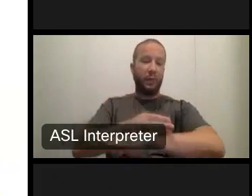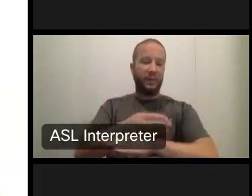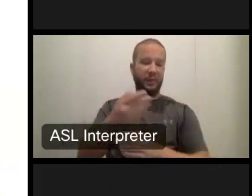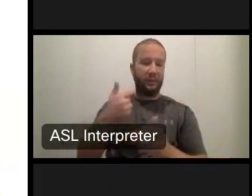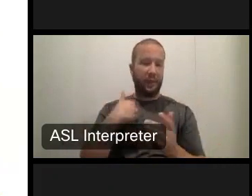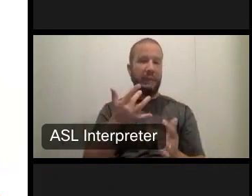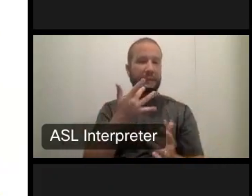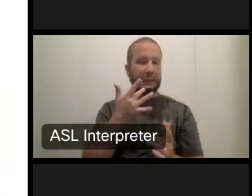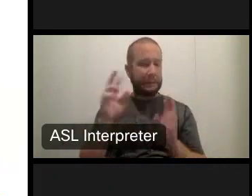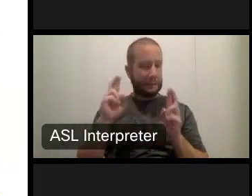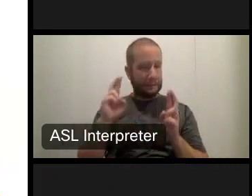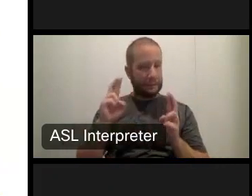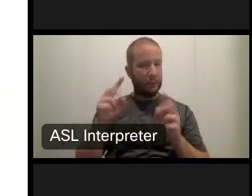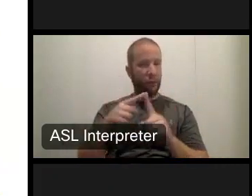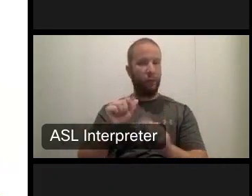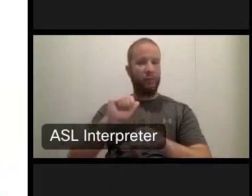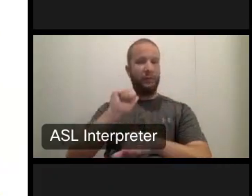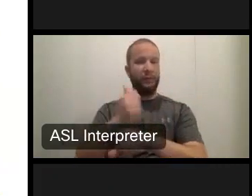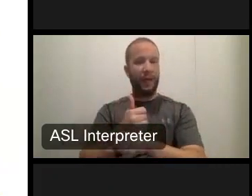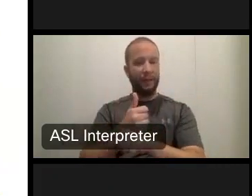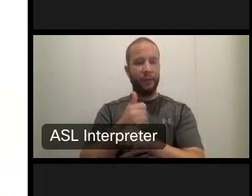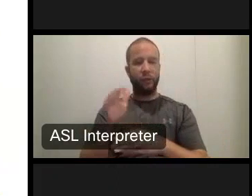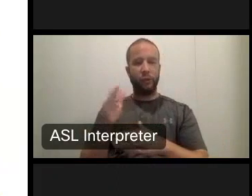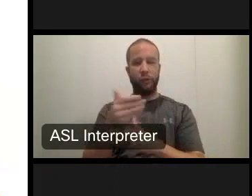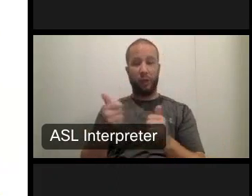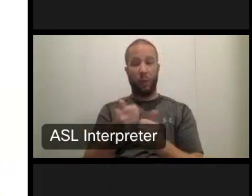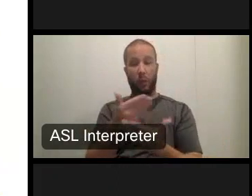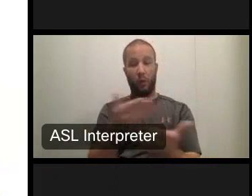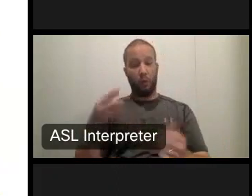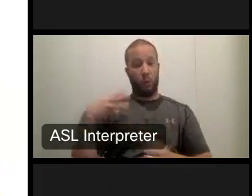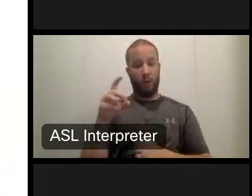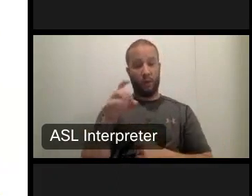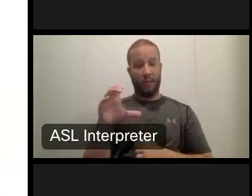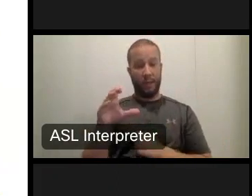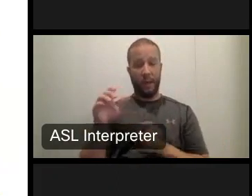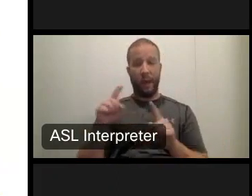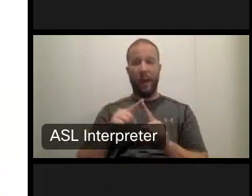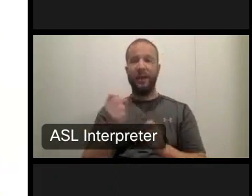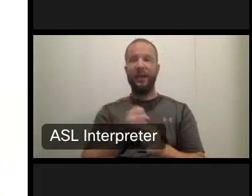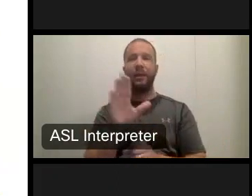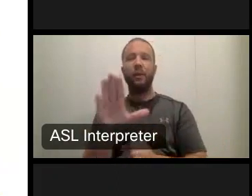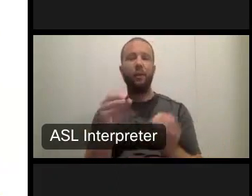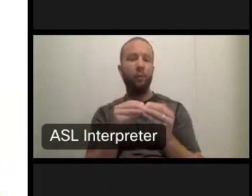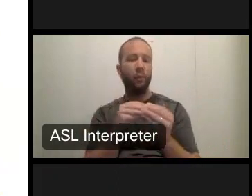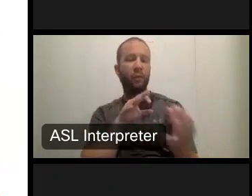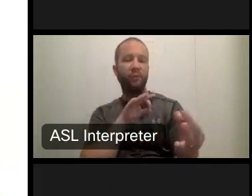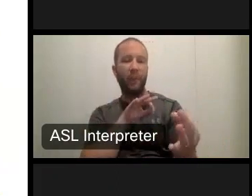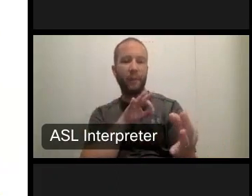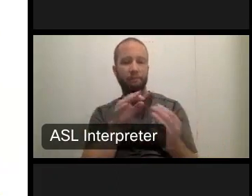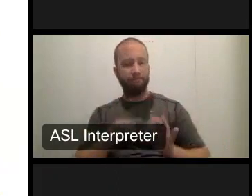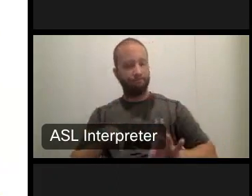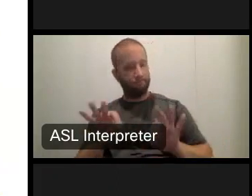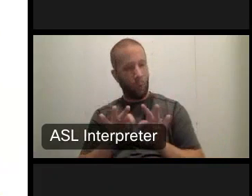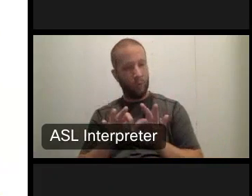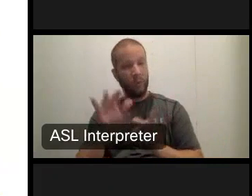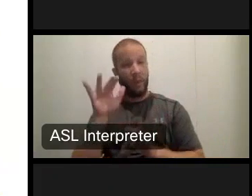we wanted um to share with the public and focus our feedback on uh that Outreach extend it from